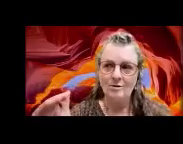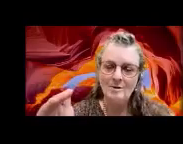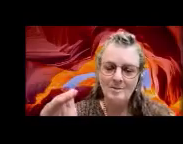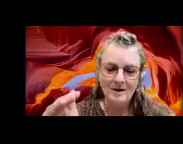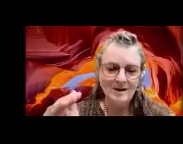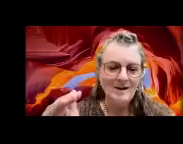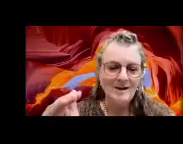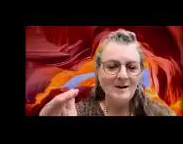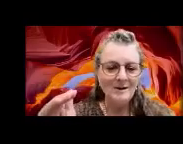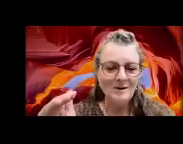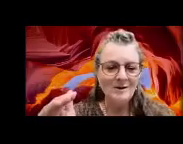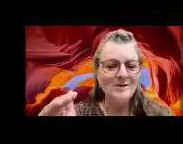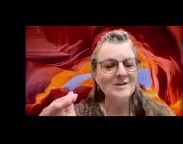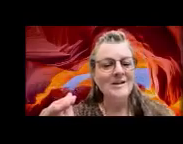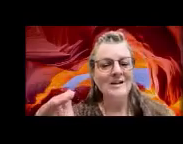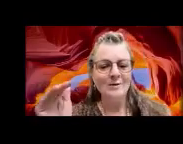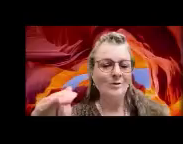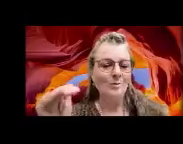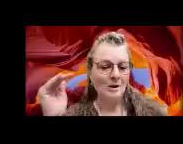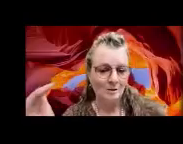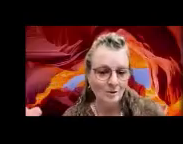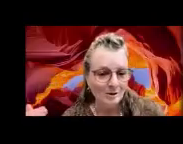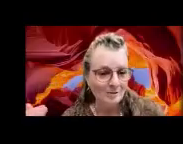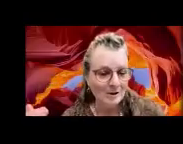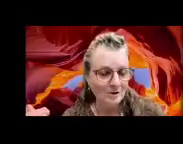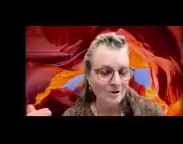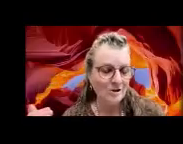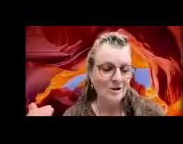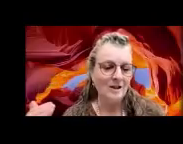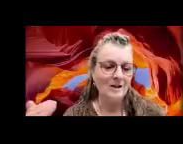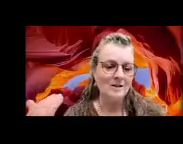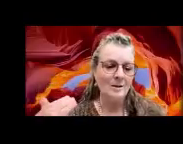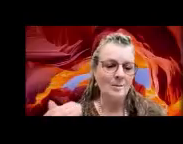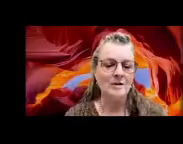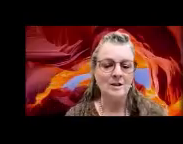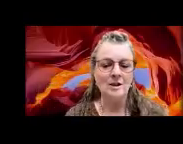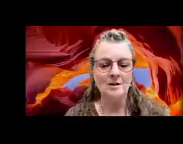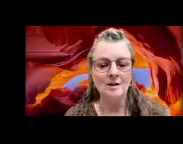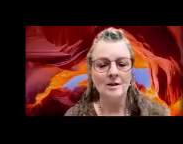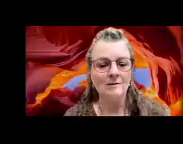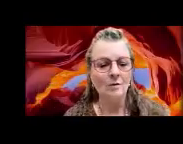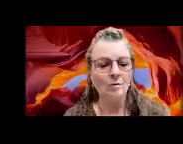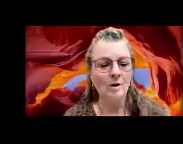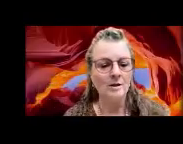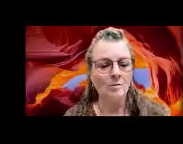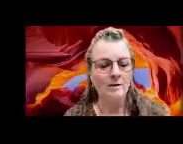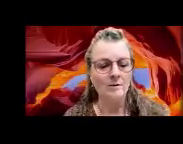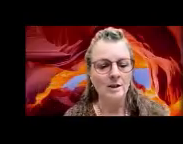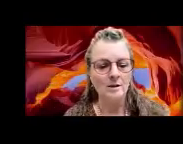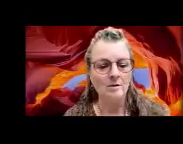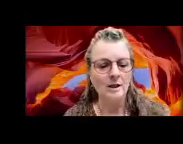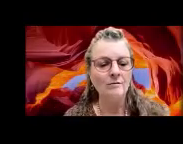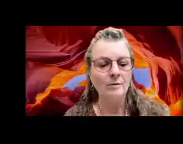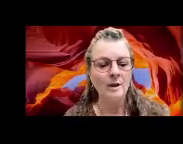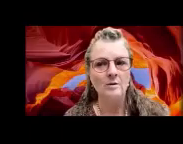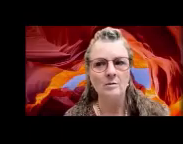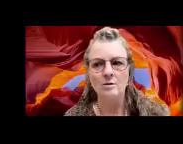normed on girls in order to be included in research. And then some have suggested even a one to one ratio, if we knew the